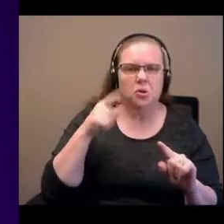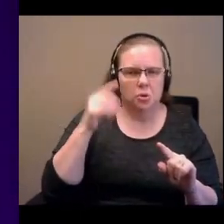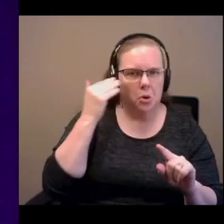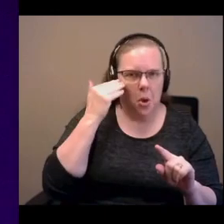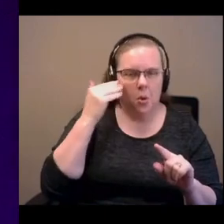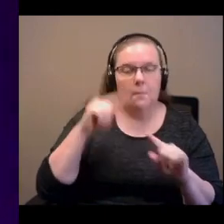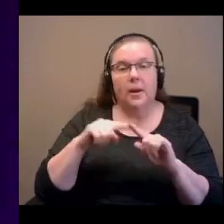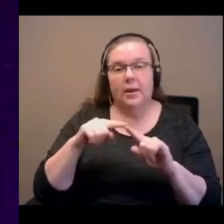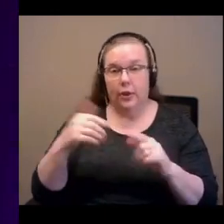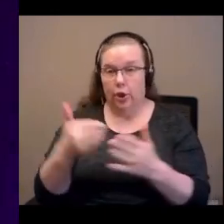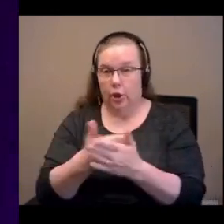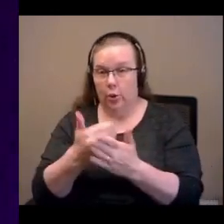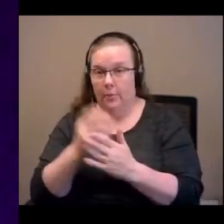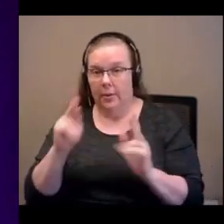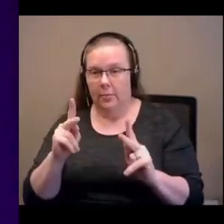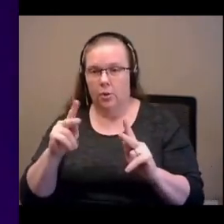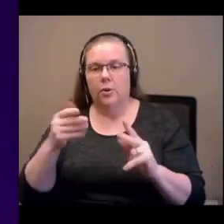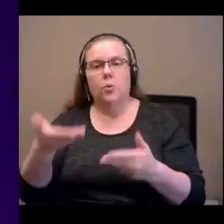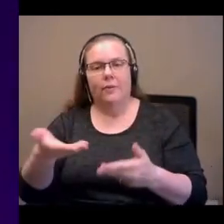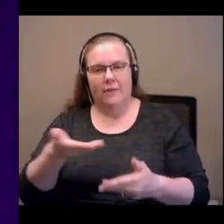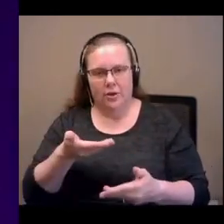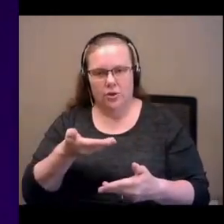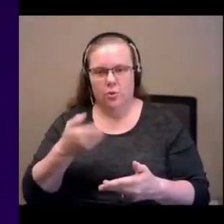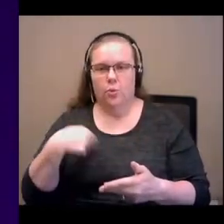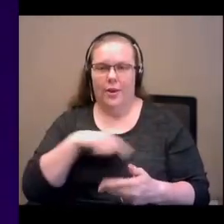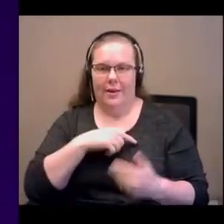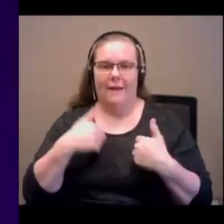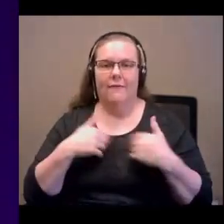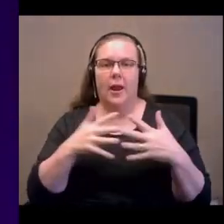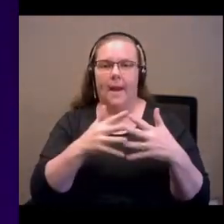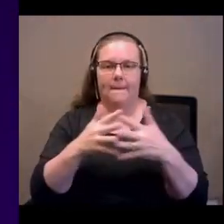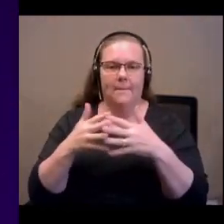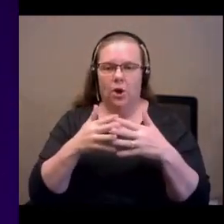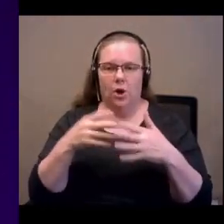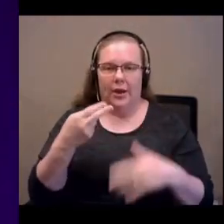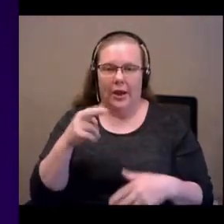and an offer. We have an American hero with us right down there. If I hadn’t broken my knee